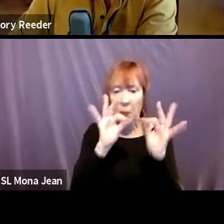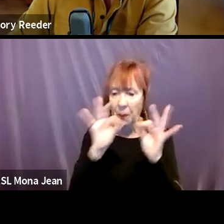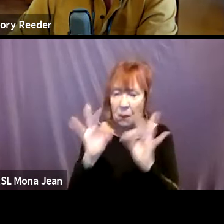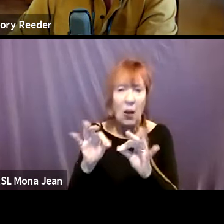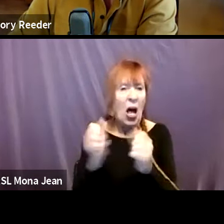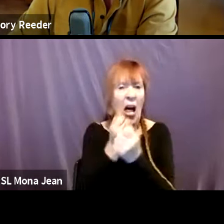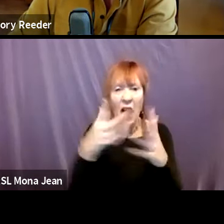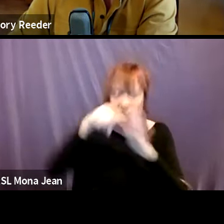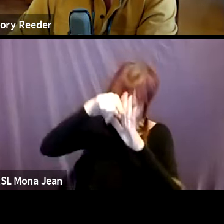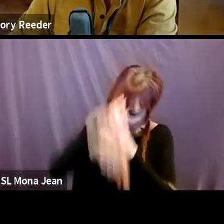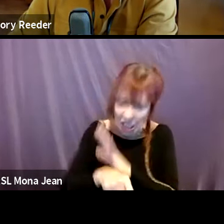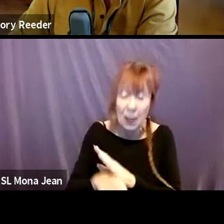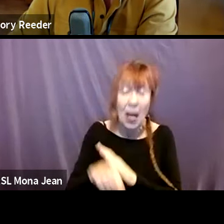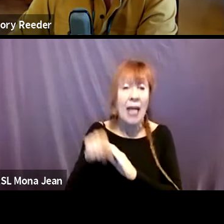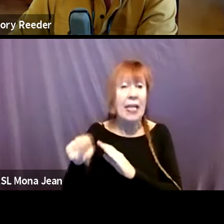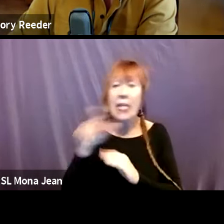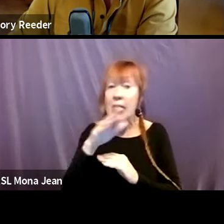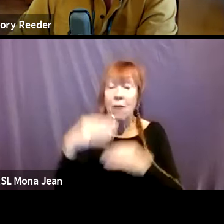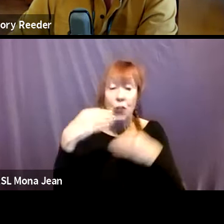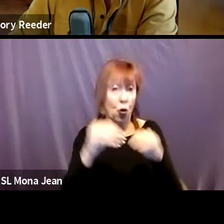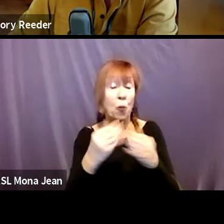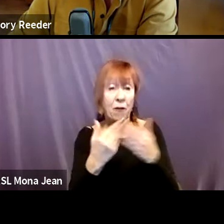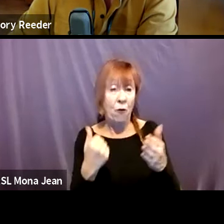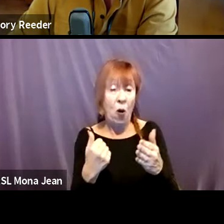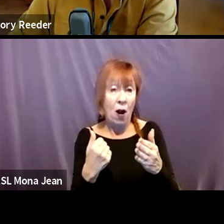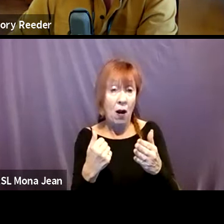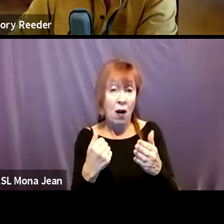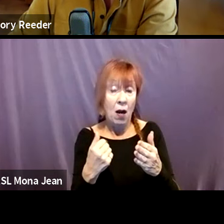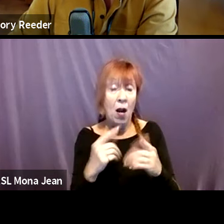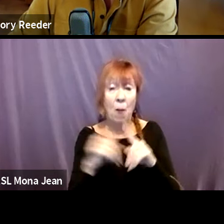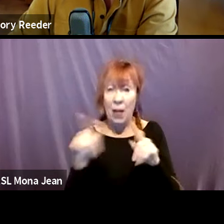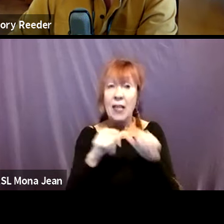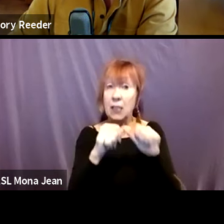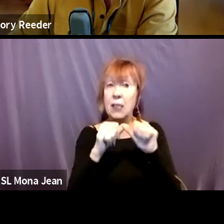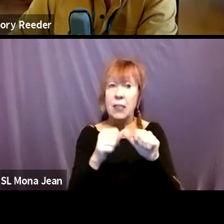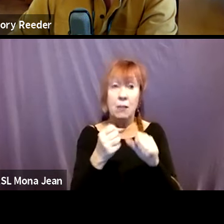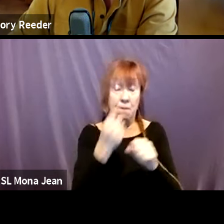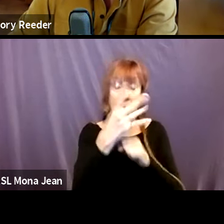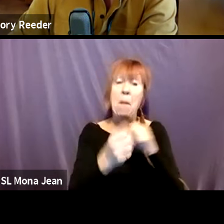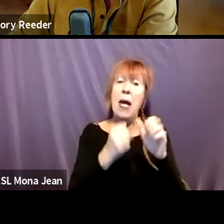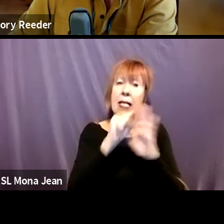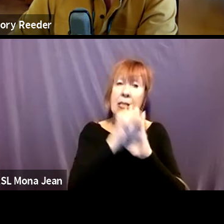and "BoJack" lasted, I think it was seven seasons, and that's because I think he was just so passionate about it,